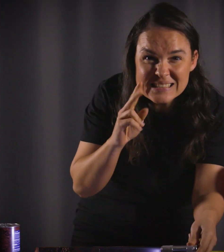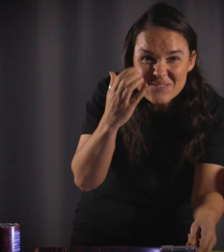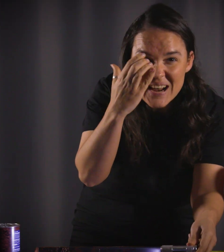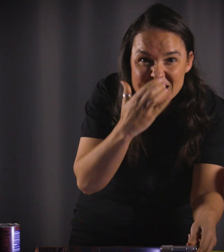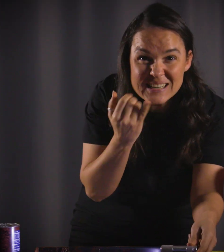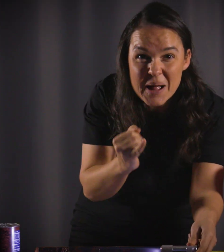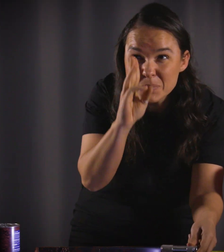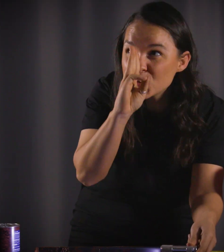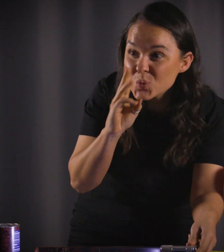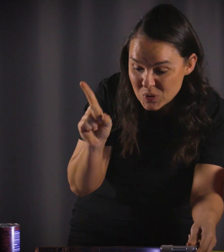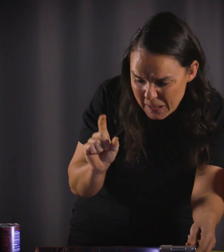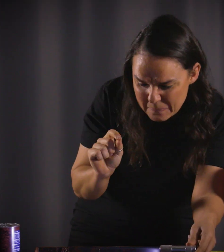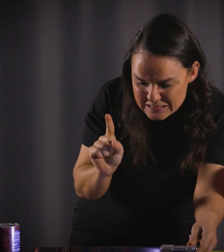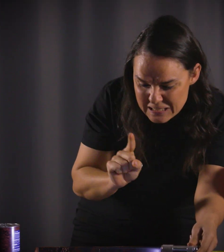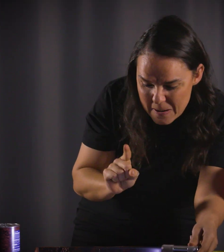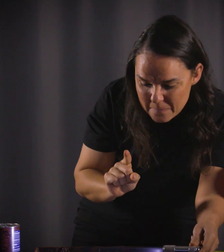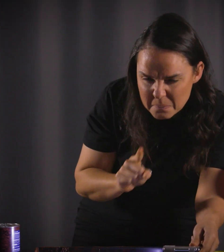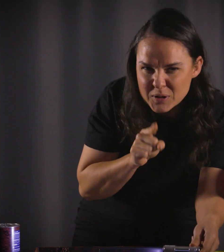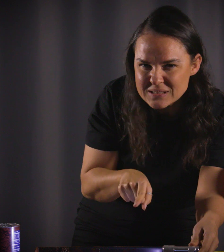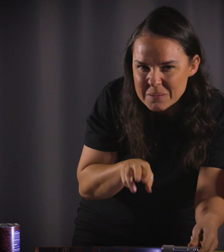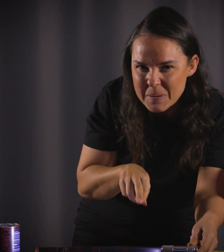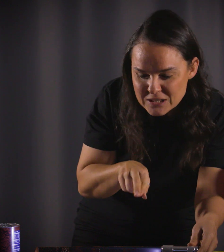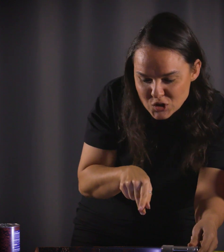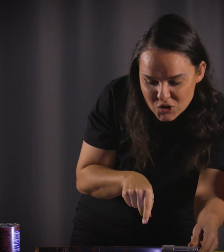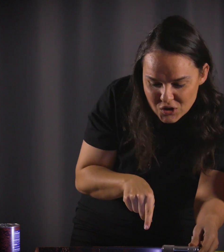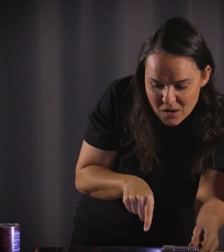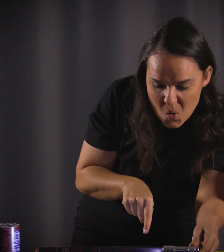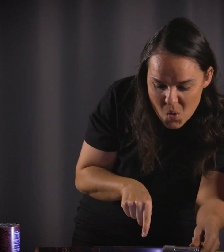And I can see a face like on the Moon, but this one is better.